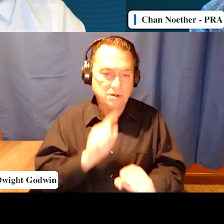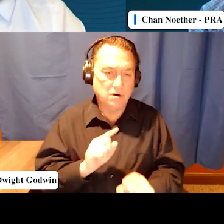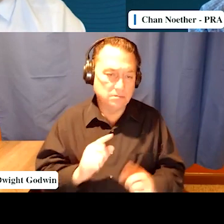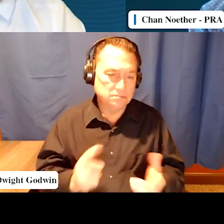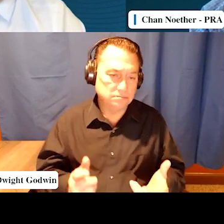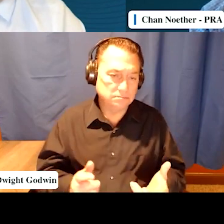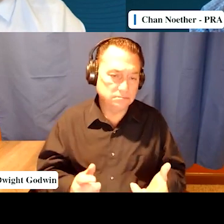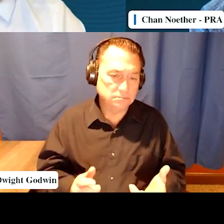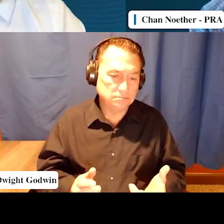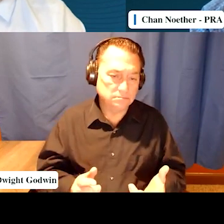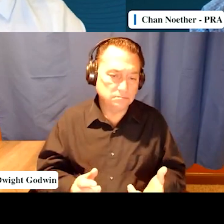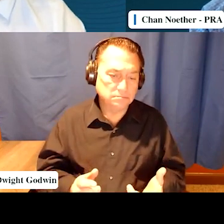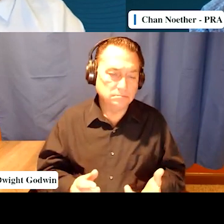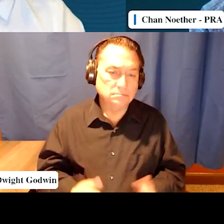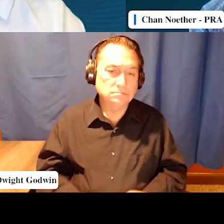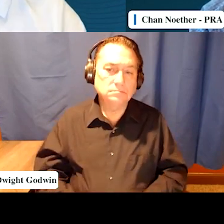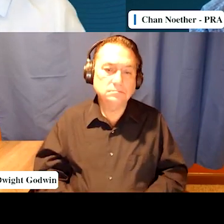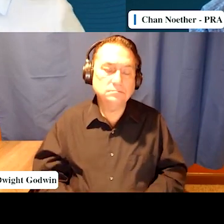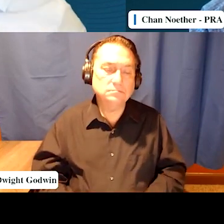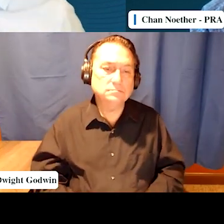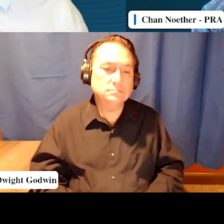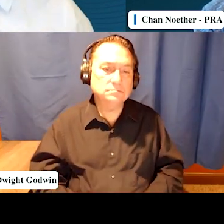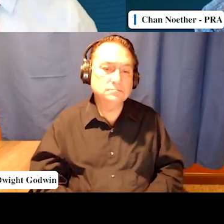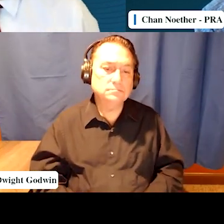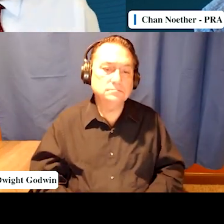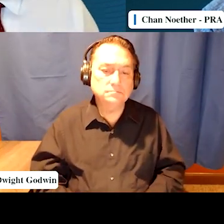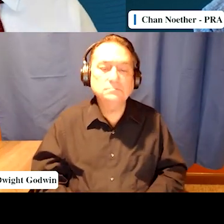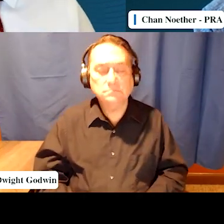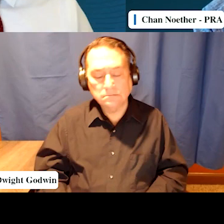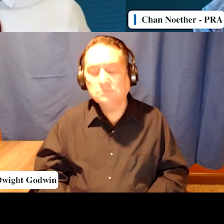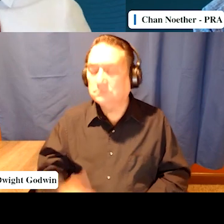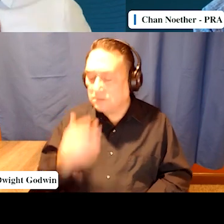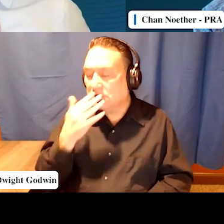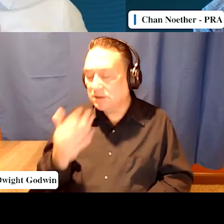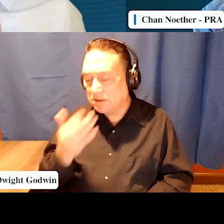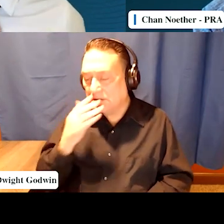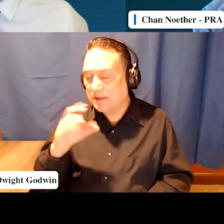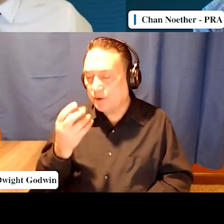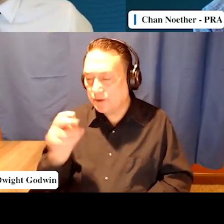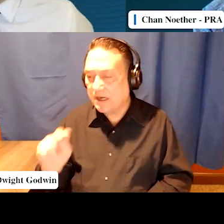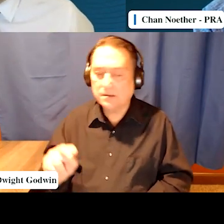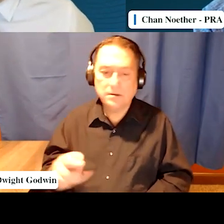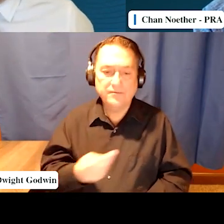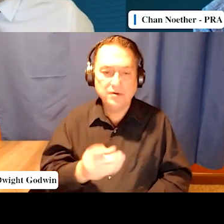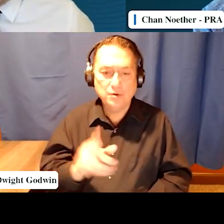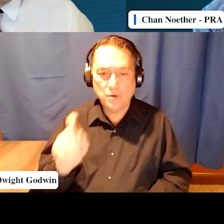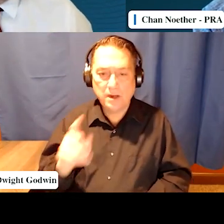typically sits within that model. Absolutely. So, thanks, Chan. A couple questions for the HEARTeam.